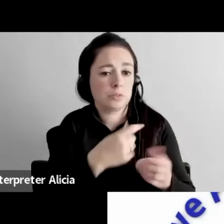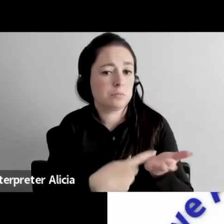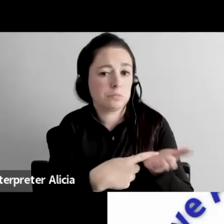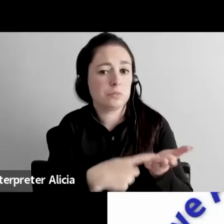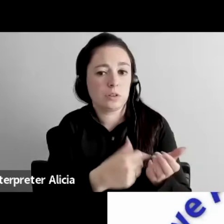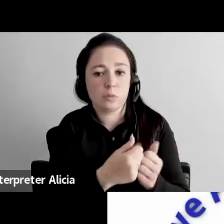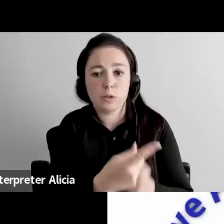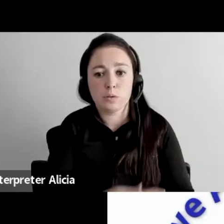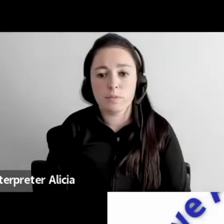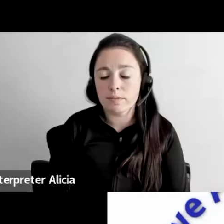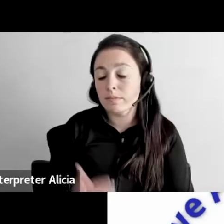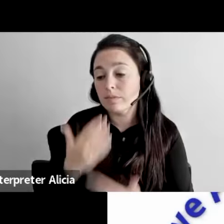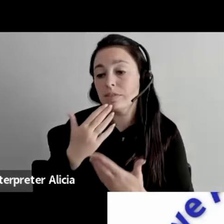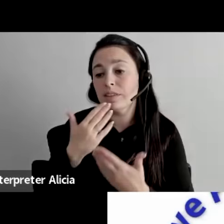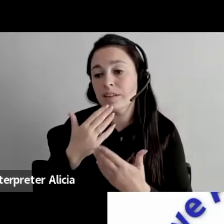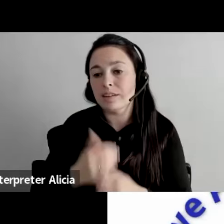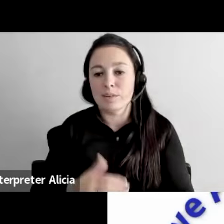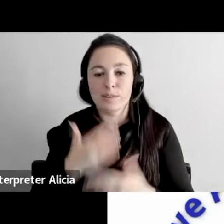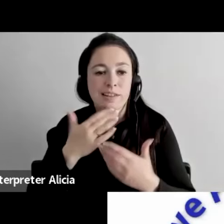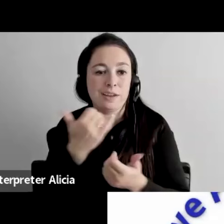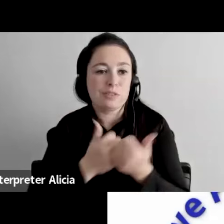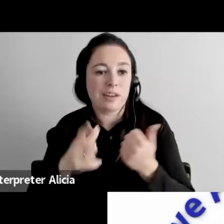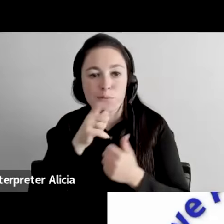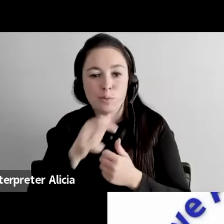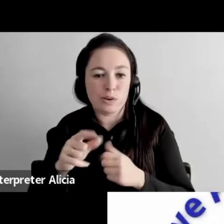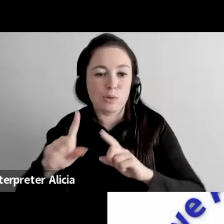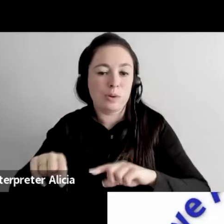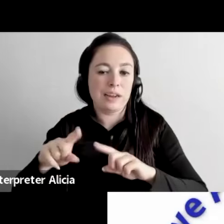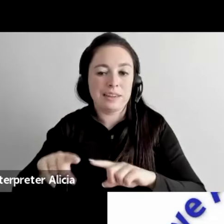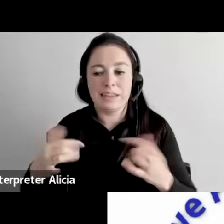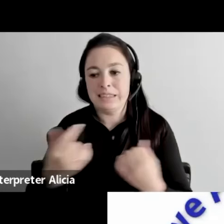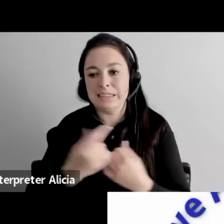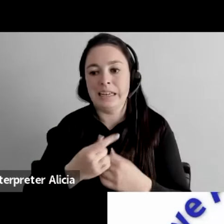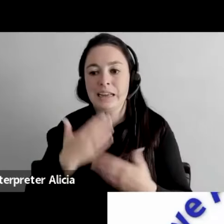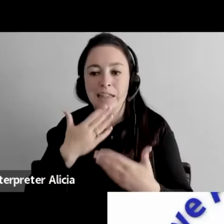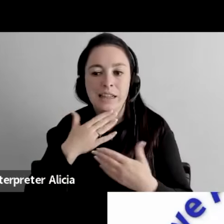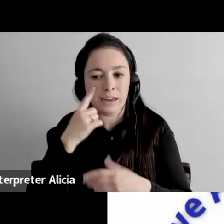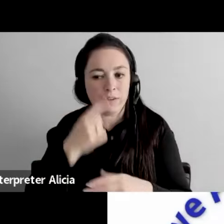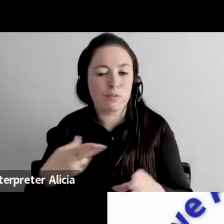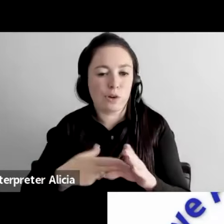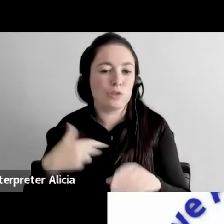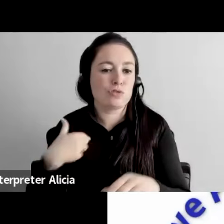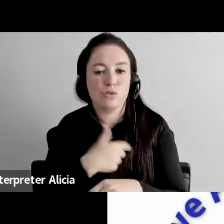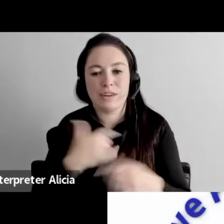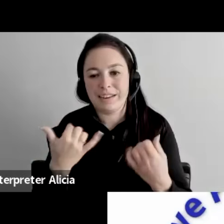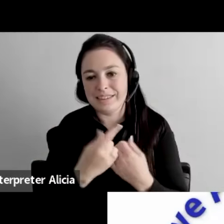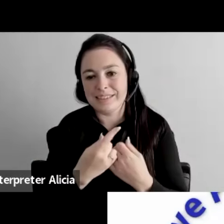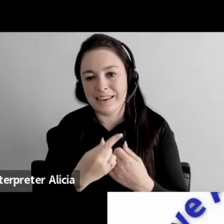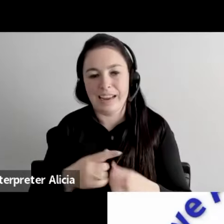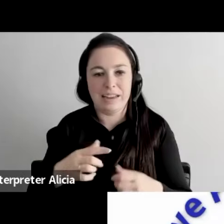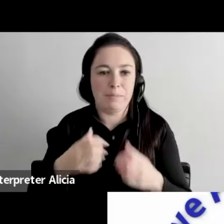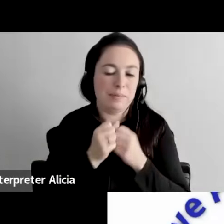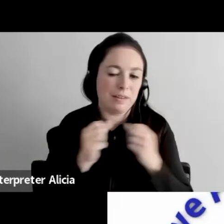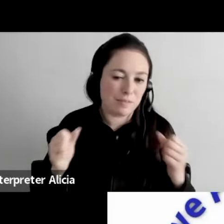Thank you to all of our attendees for joining us today and being vulnerable and open and sharing your